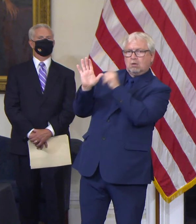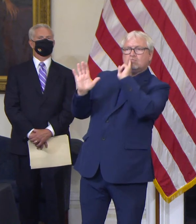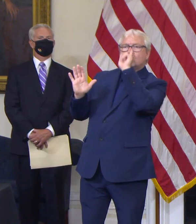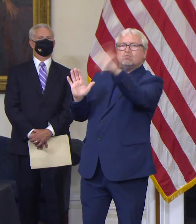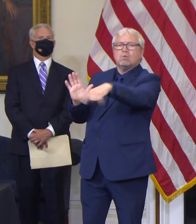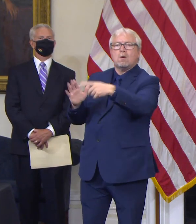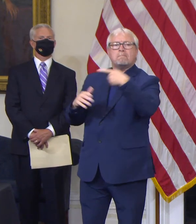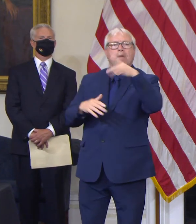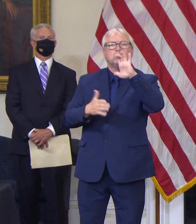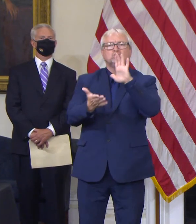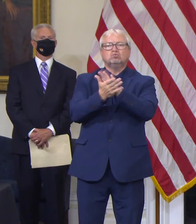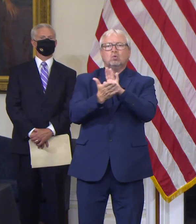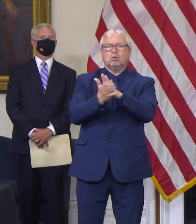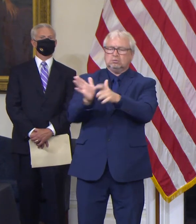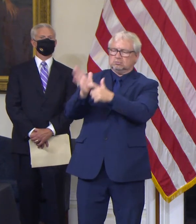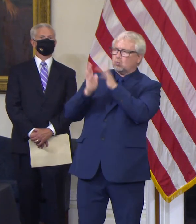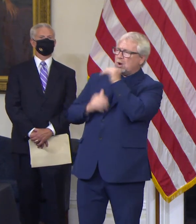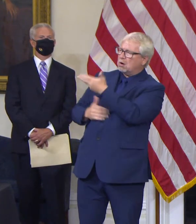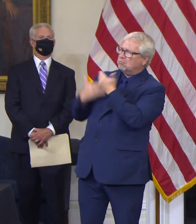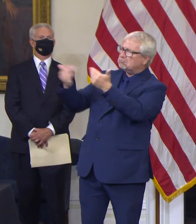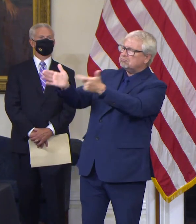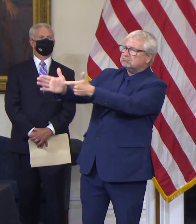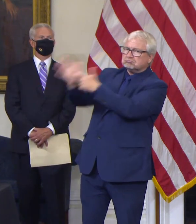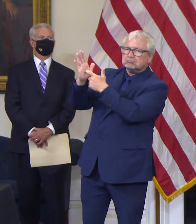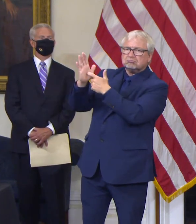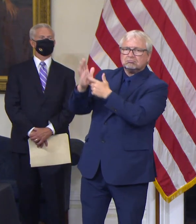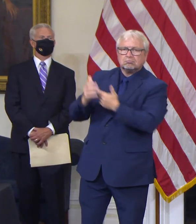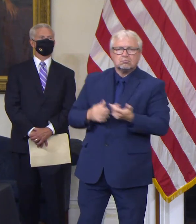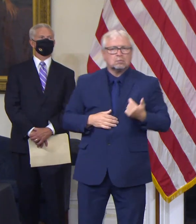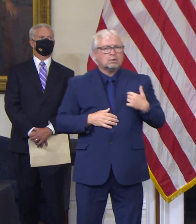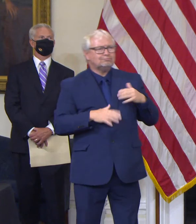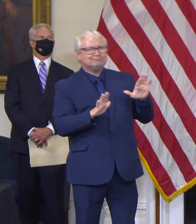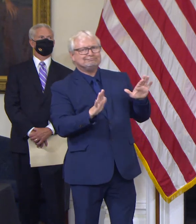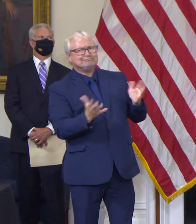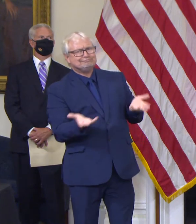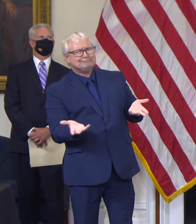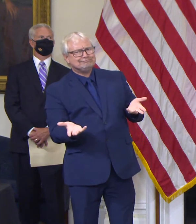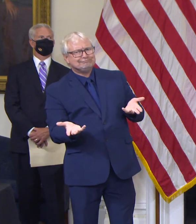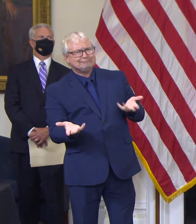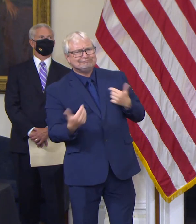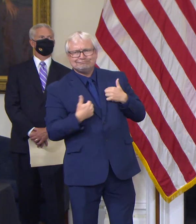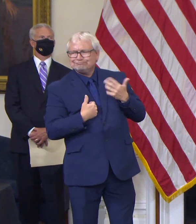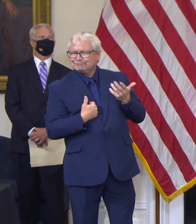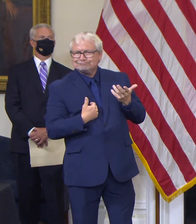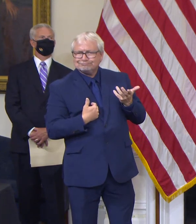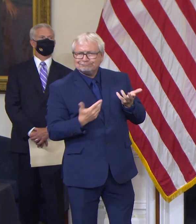and Well, right now students can't get vaccinations we've done 82 percent of all the ones who are eligible, but a lot